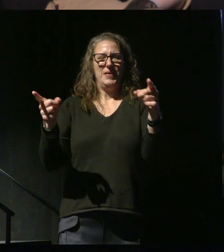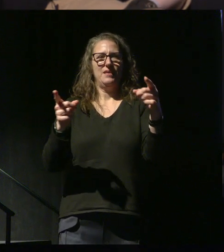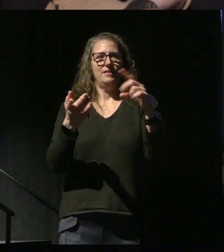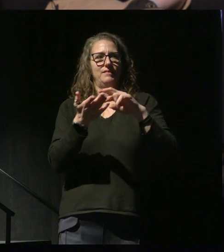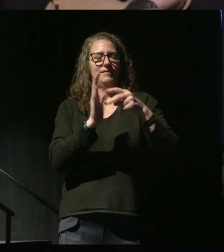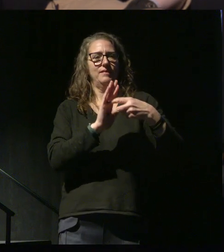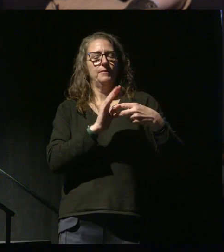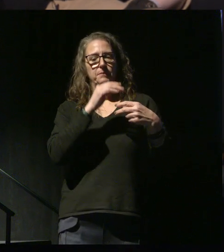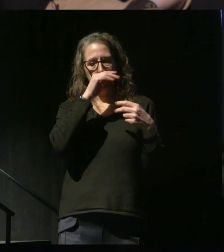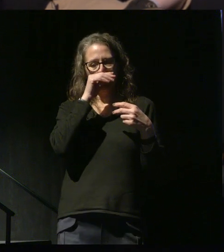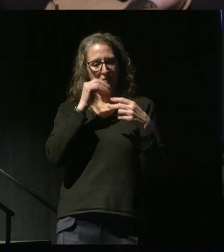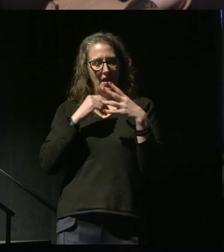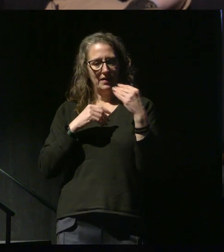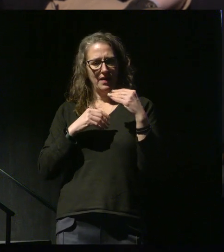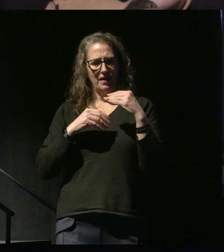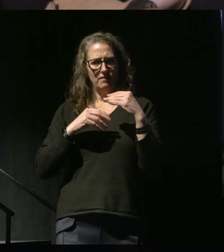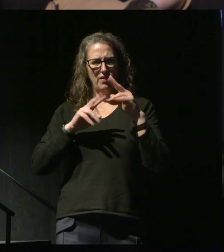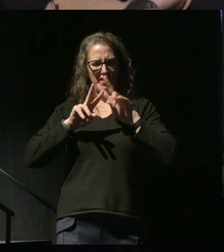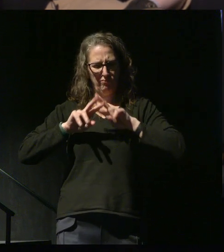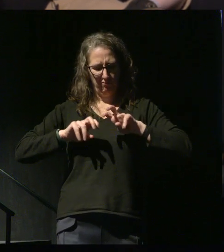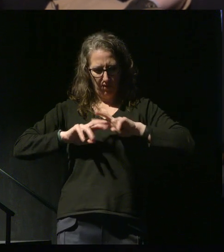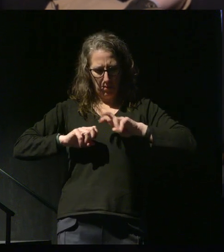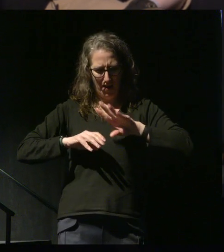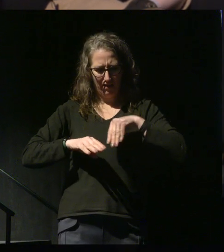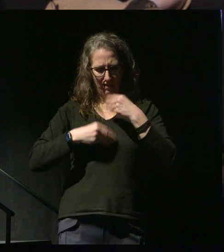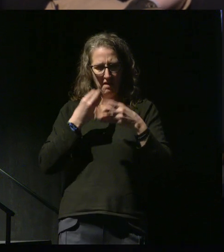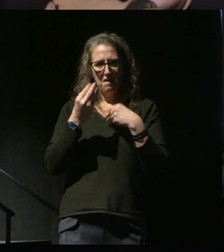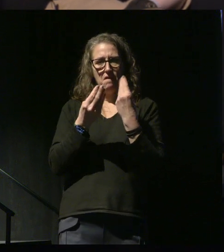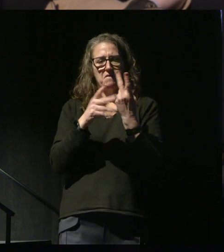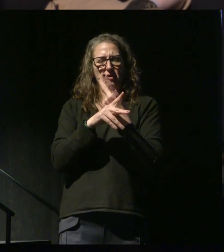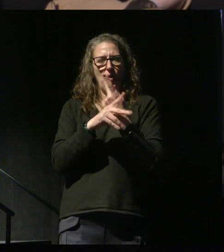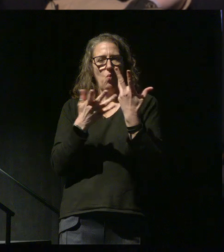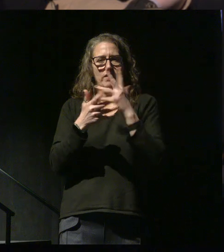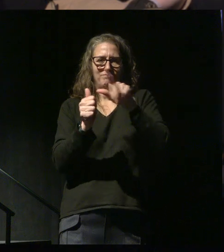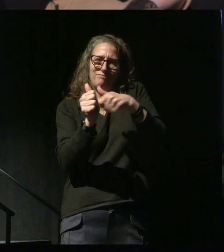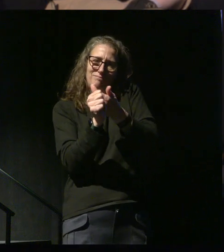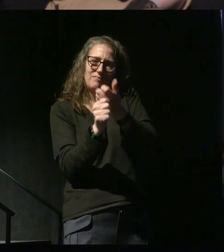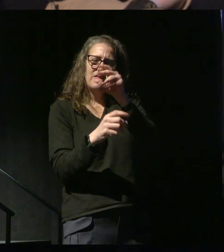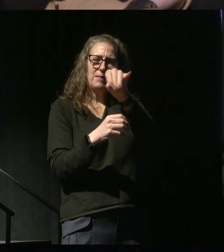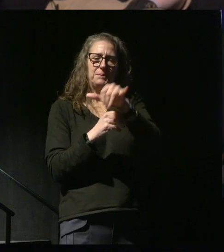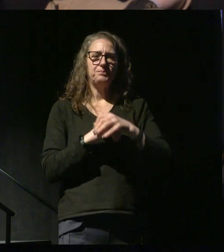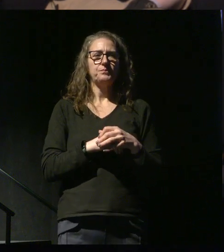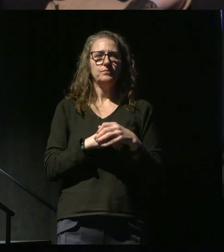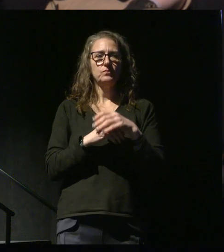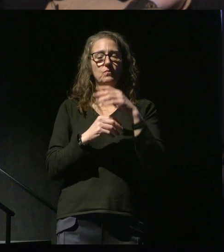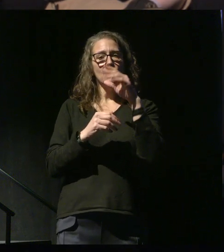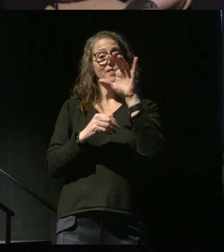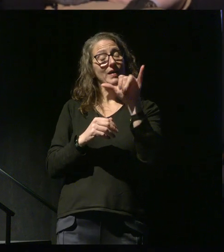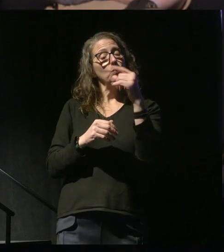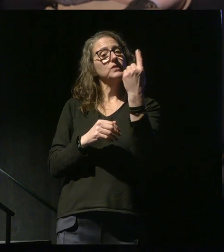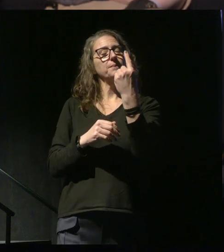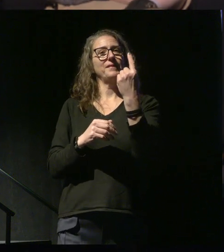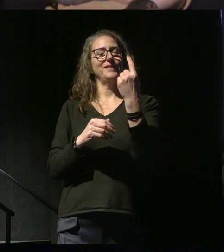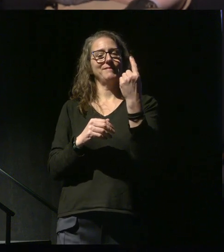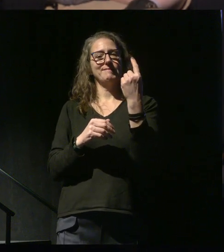and unpack the nuances of that, right? With something that I, you know like I found,